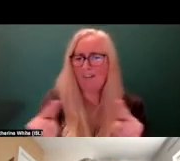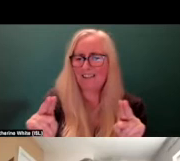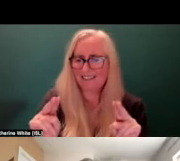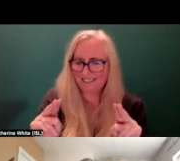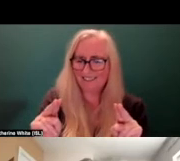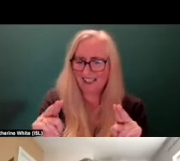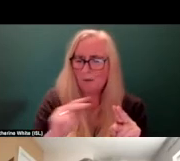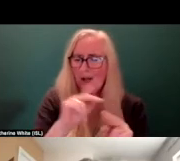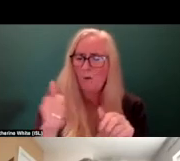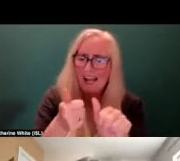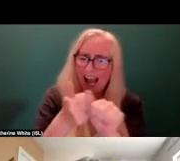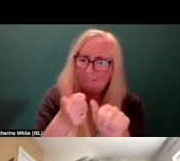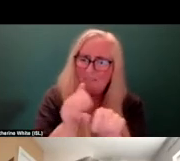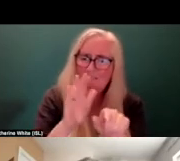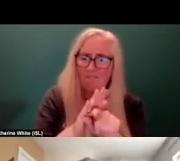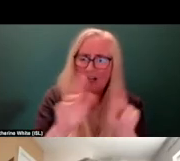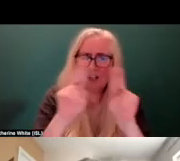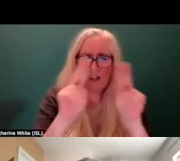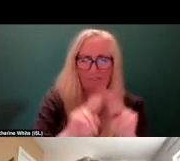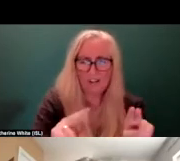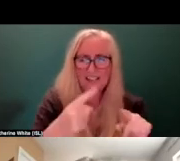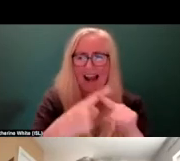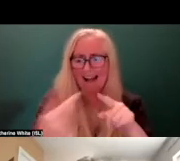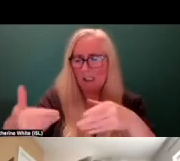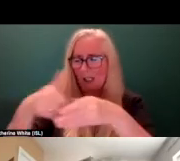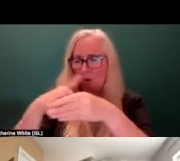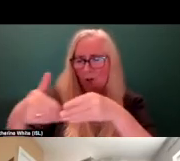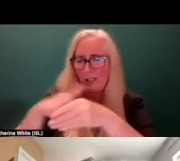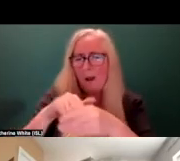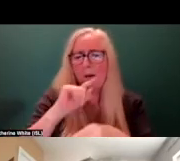personhood, and that we advocate for the universal and the inclusive.